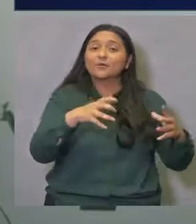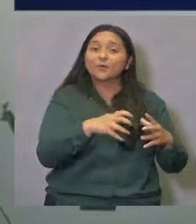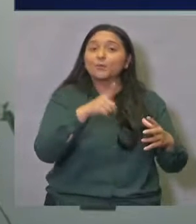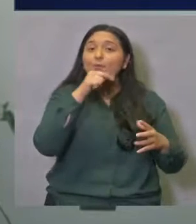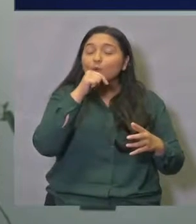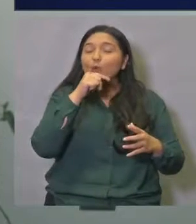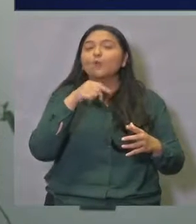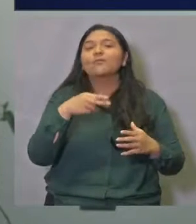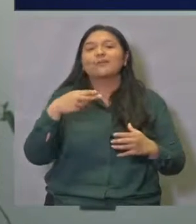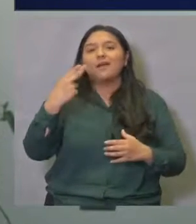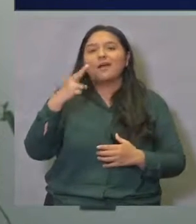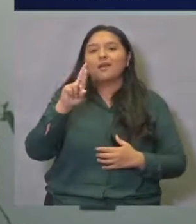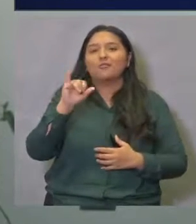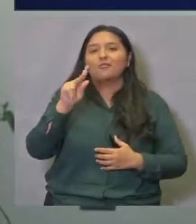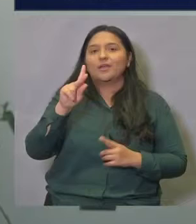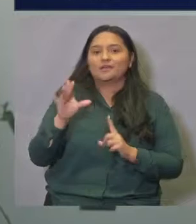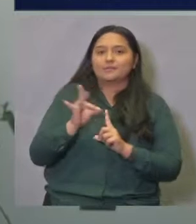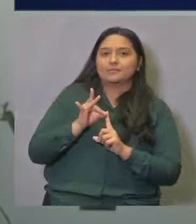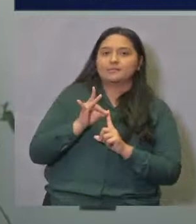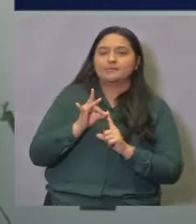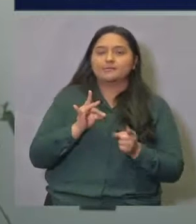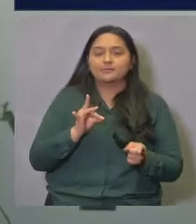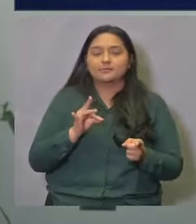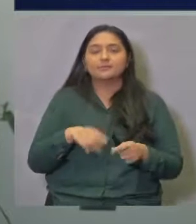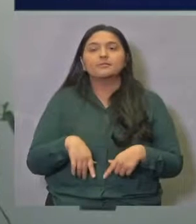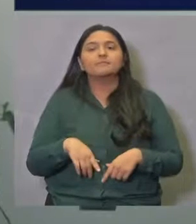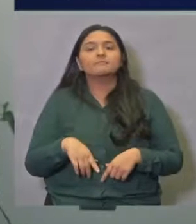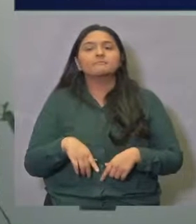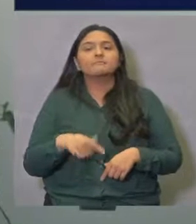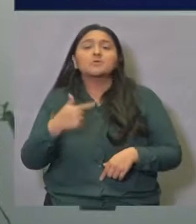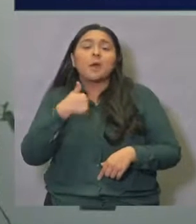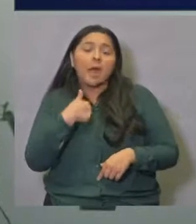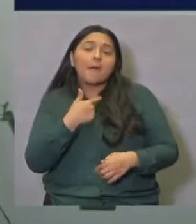PARTICULARLY FOR SOME GROUPS